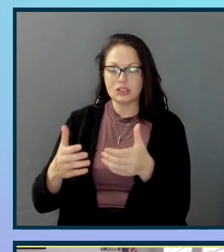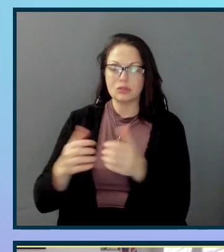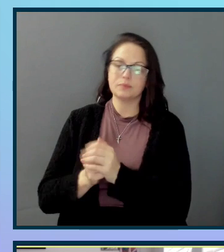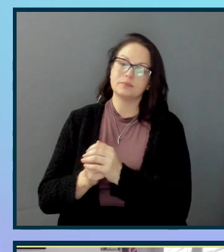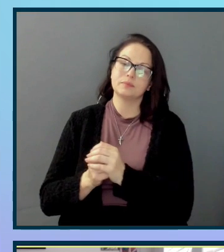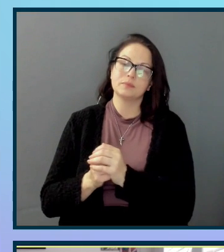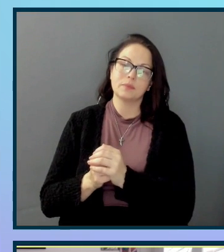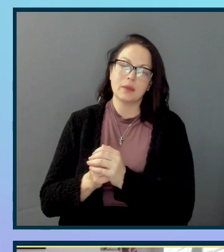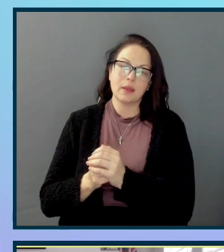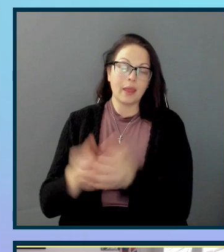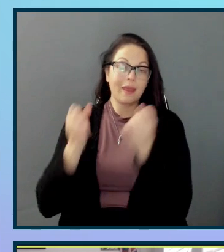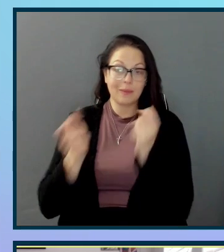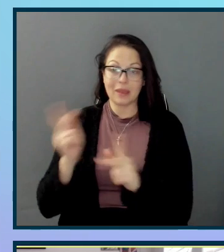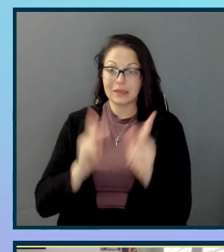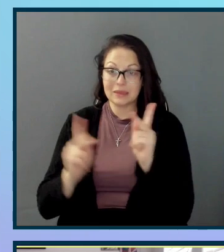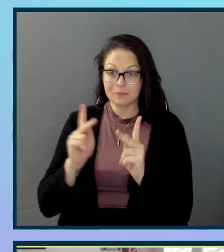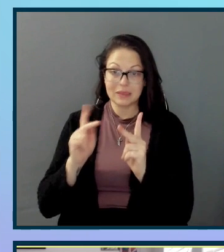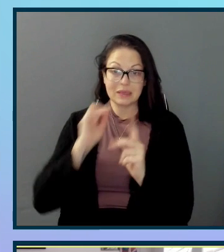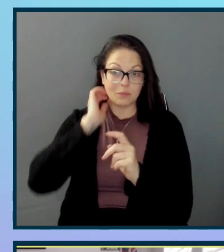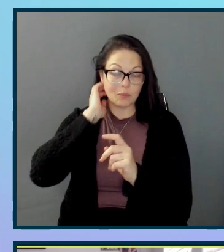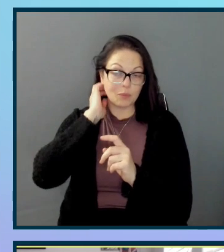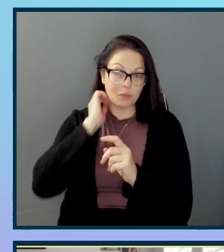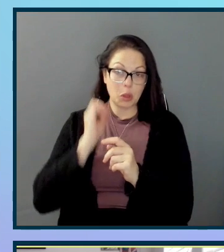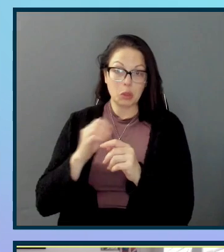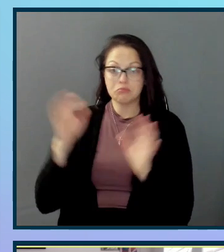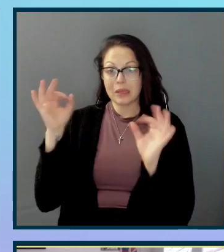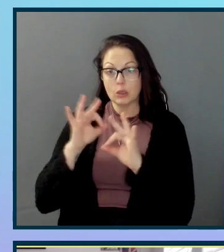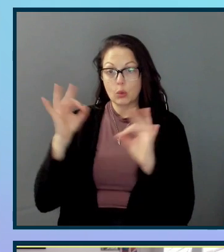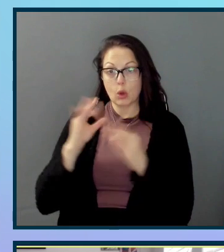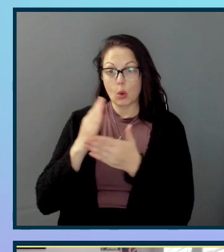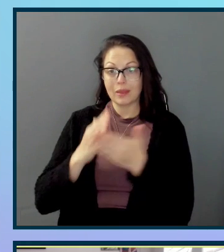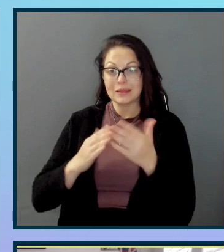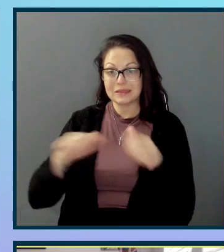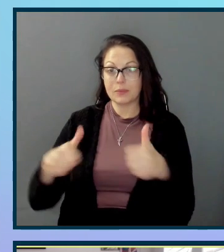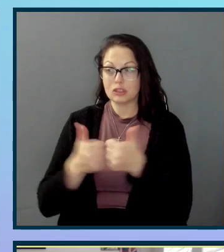they don't know that some of the challenges that they may be experiencing in their daily lives